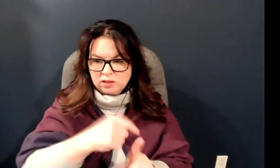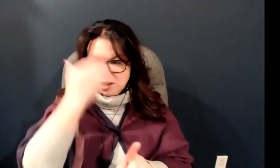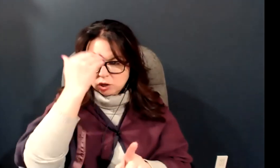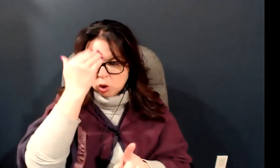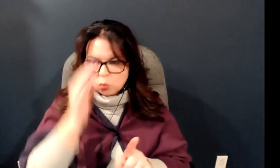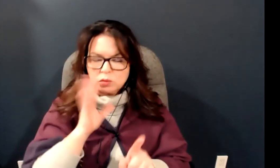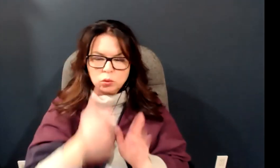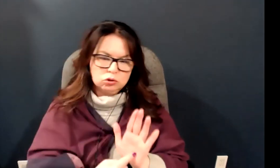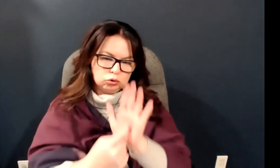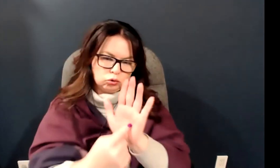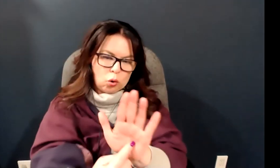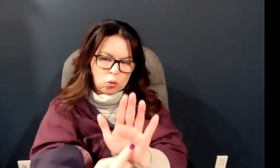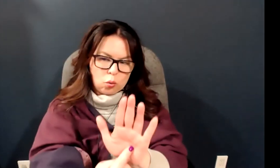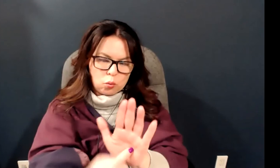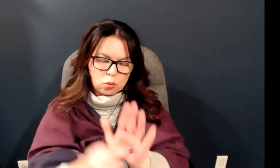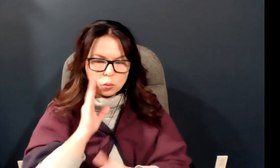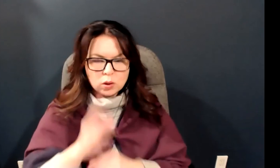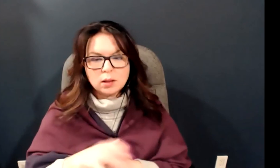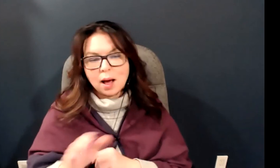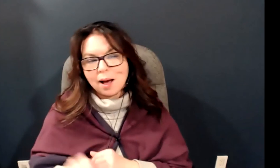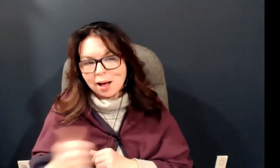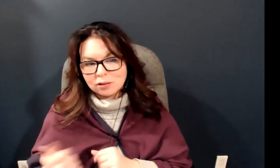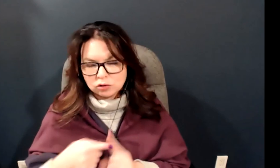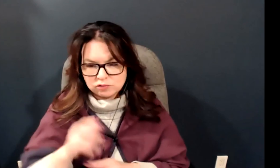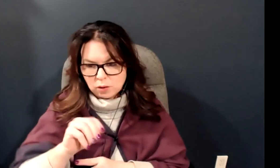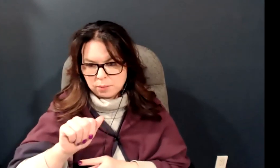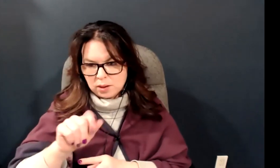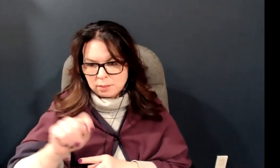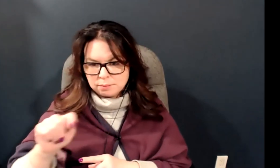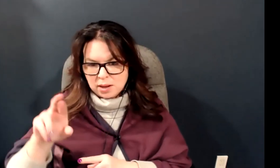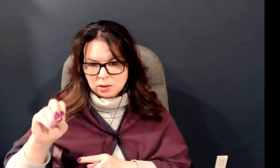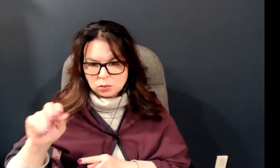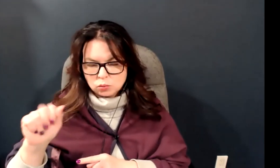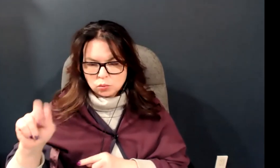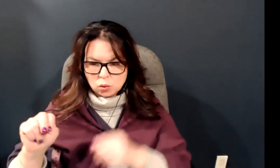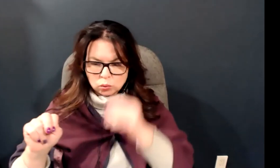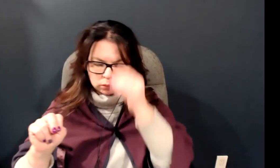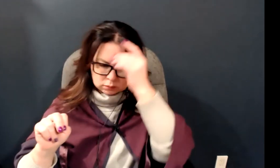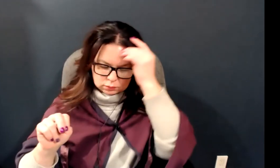me as a reserved term, why not condemnation or reflection? Do you think this choice was